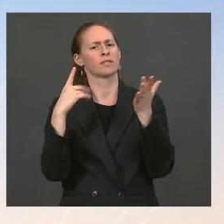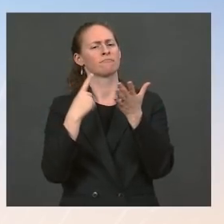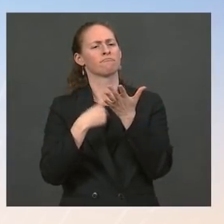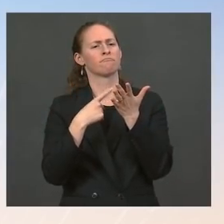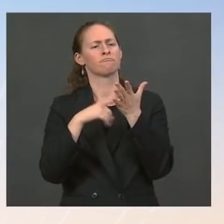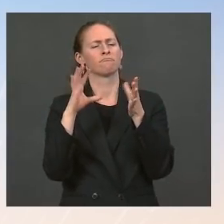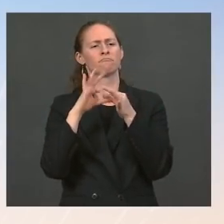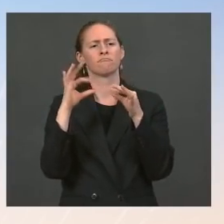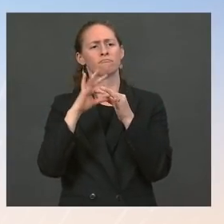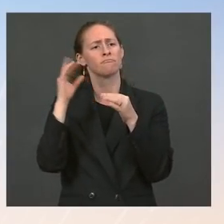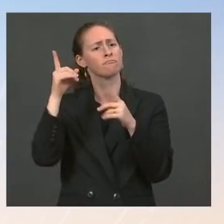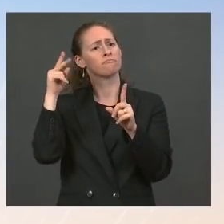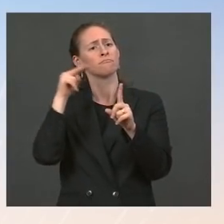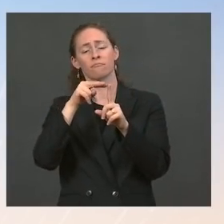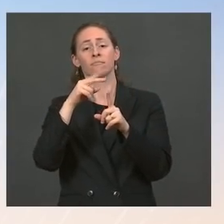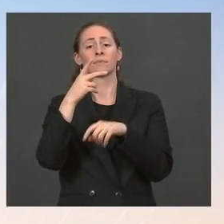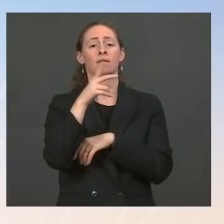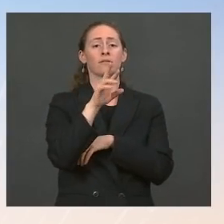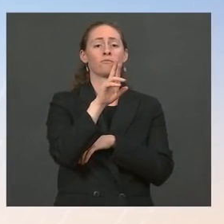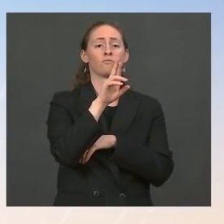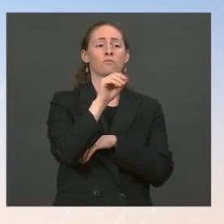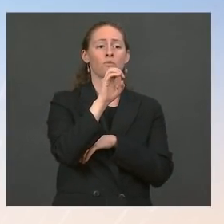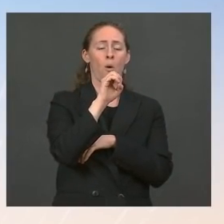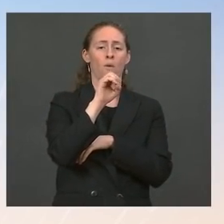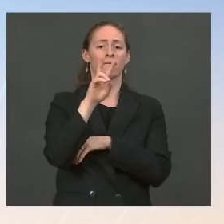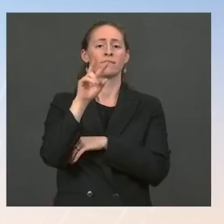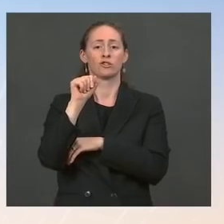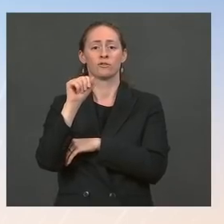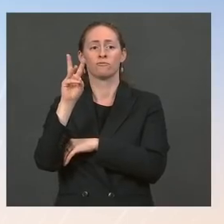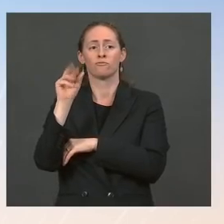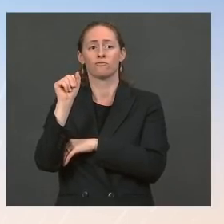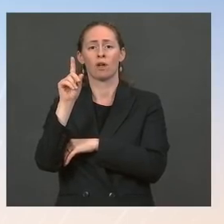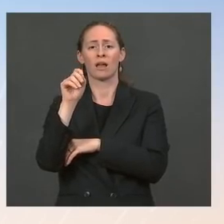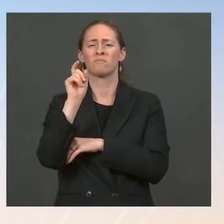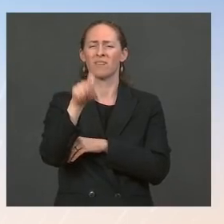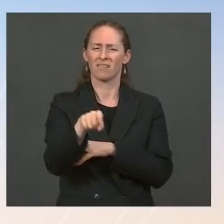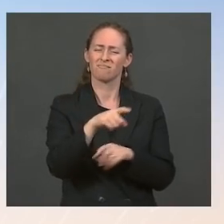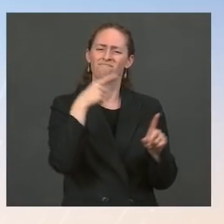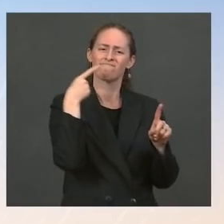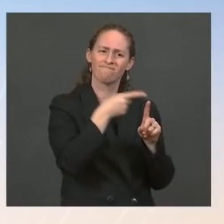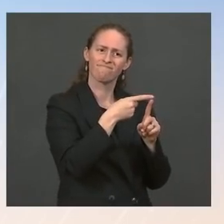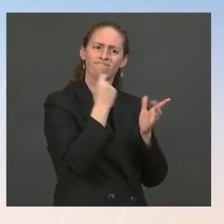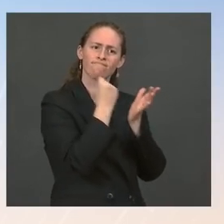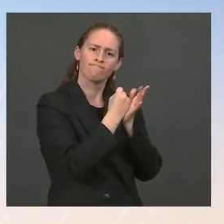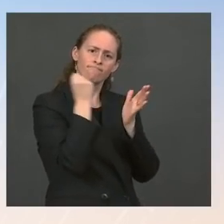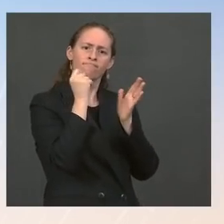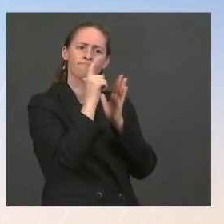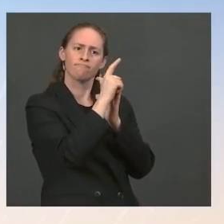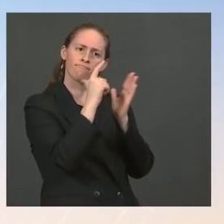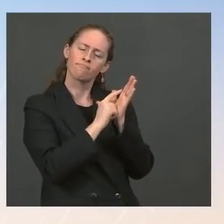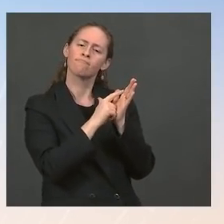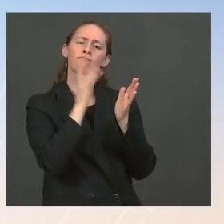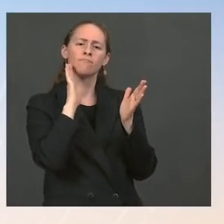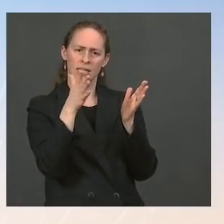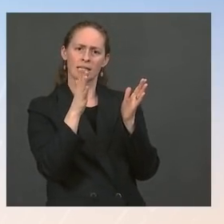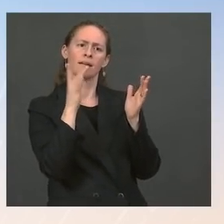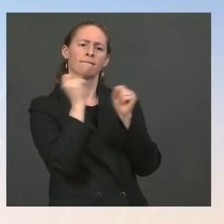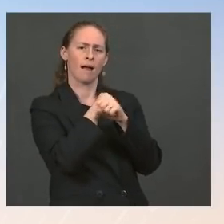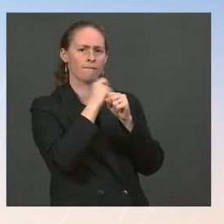Wade is -- should be -- is the law of the land. He supports efforts to codify Roe v. Wade, and he is going to fight efforts -- obviously, the Department of Justice